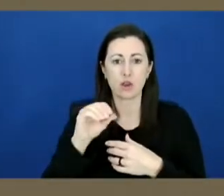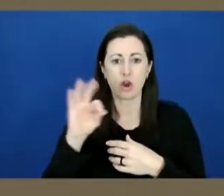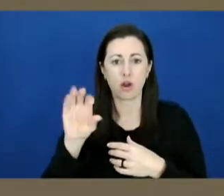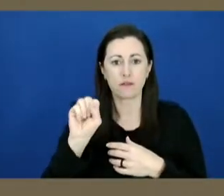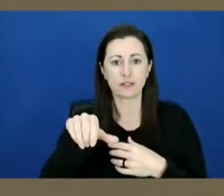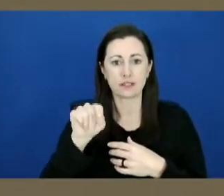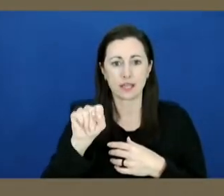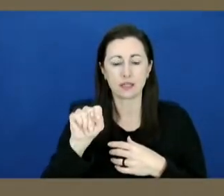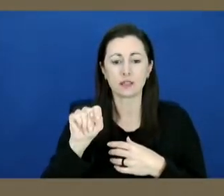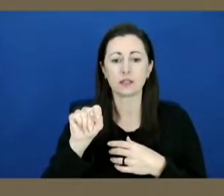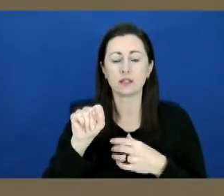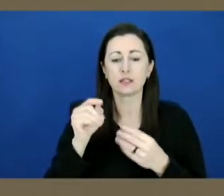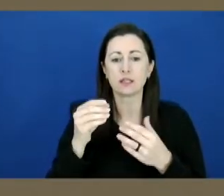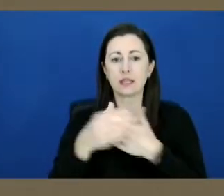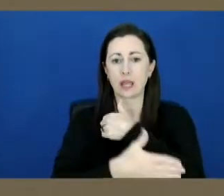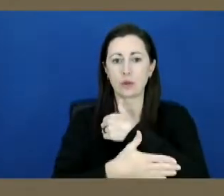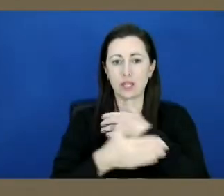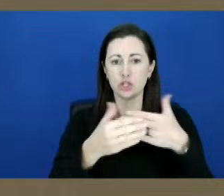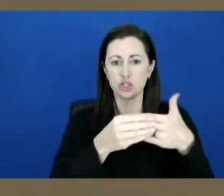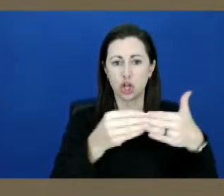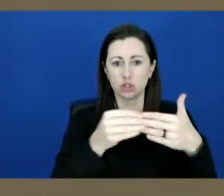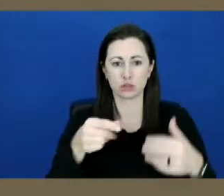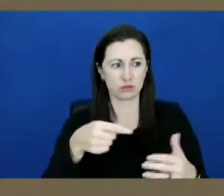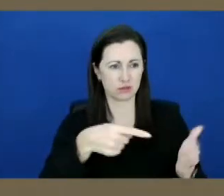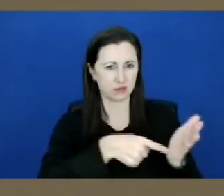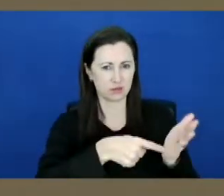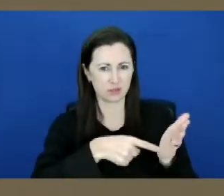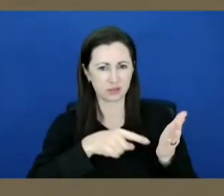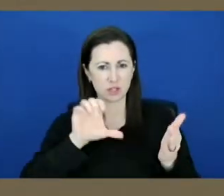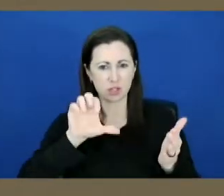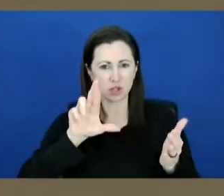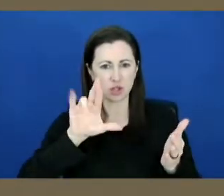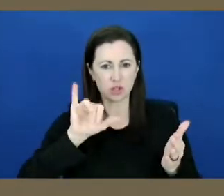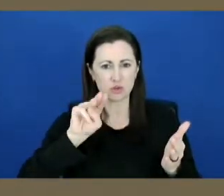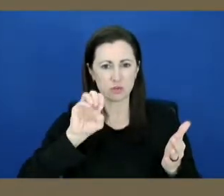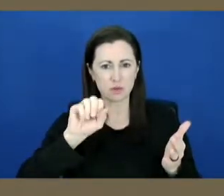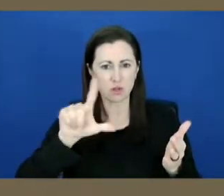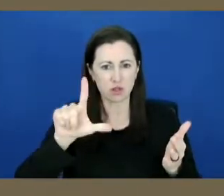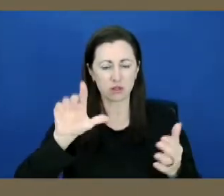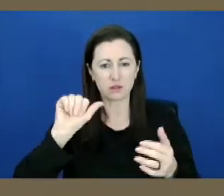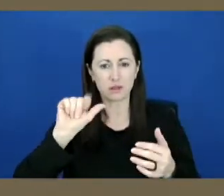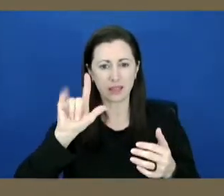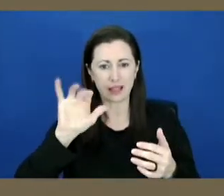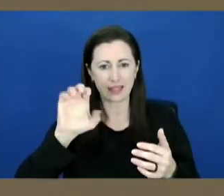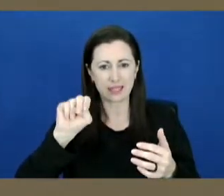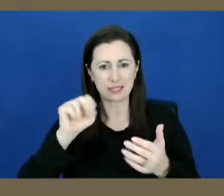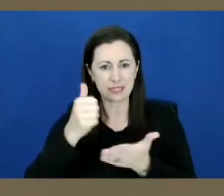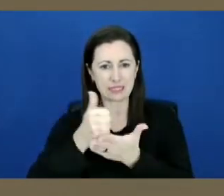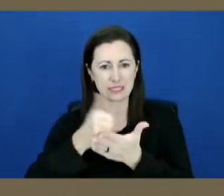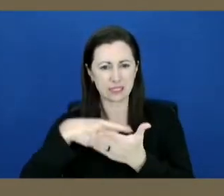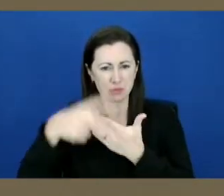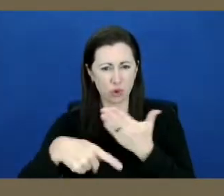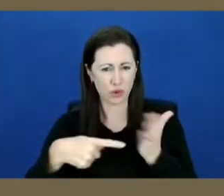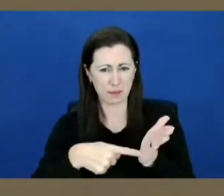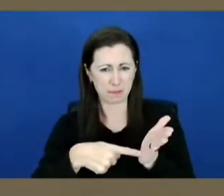FOR OVERTIME FUNDS PERTAINING TO